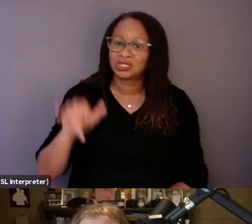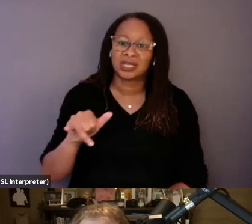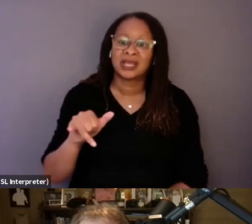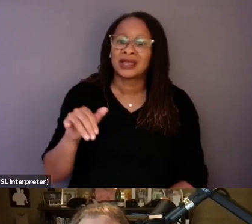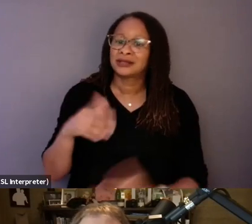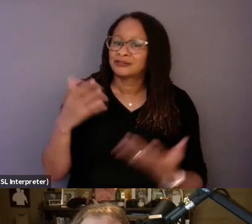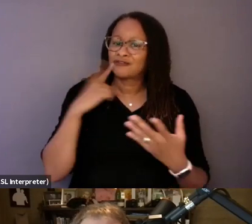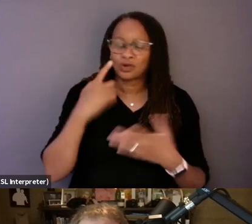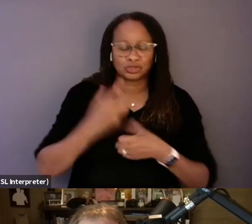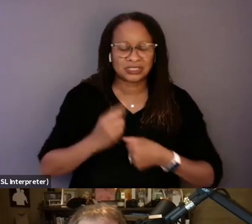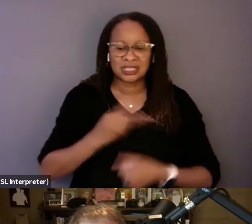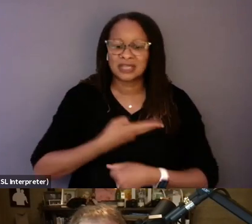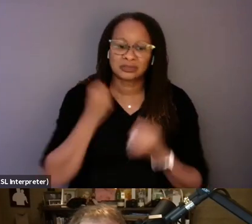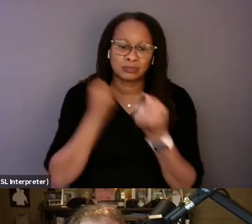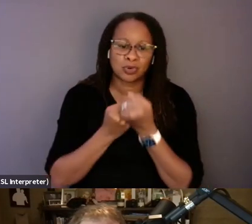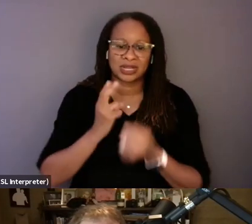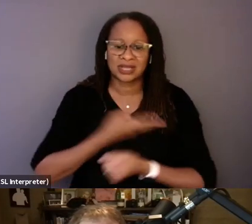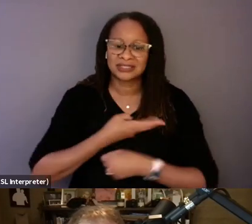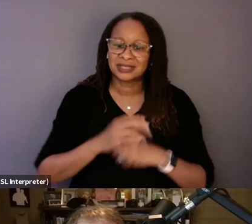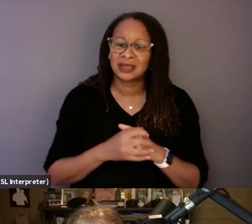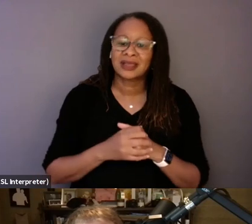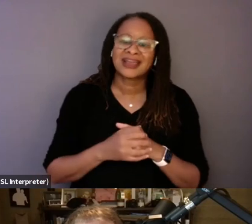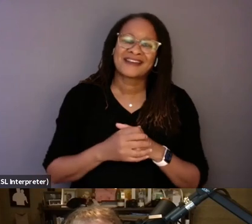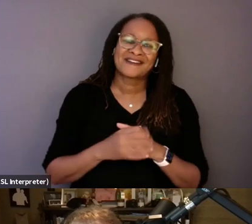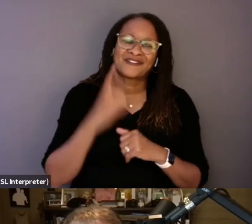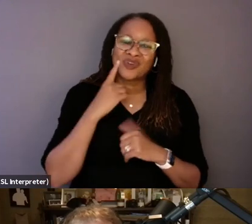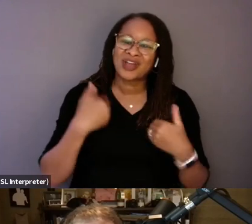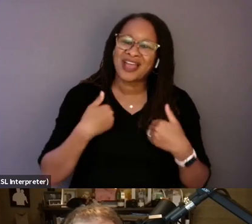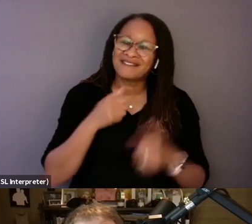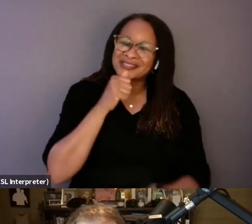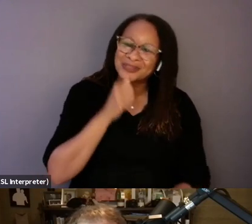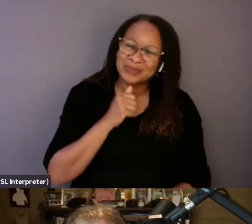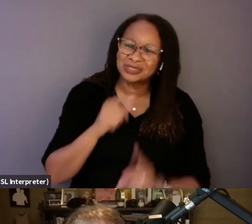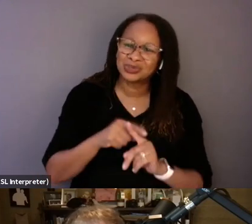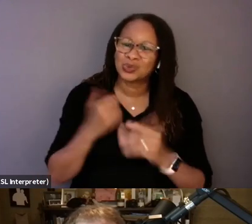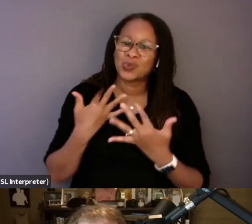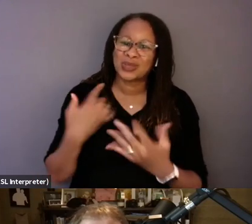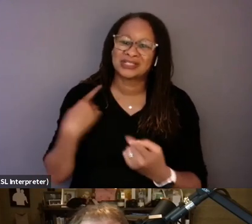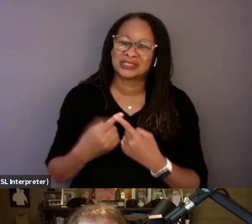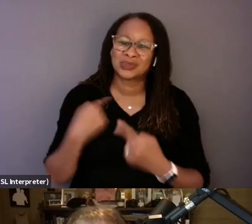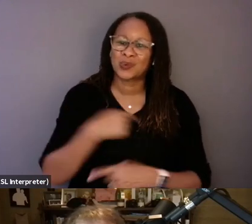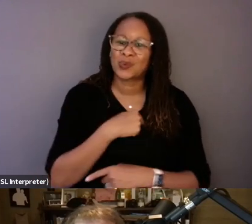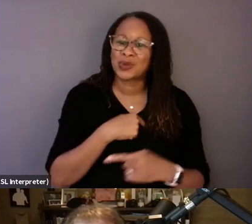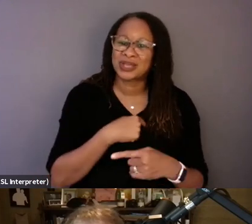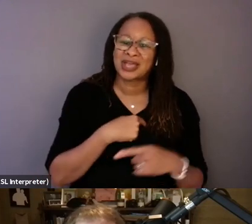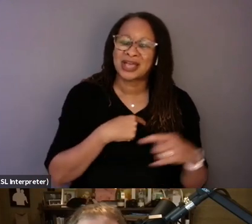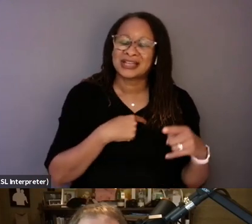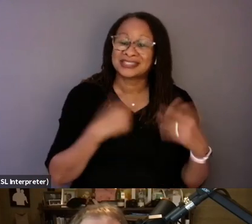for supporting us, for having the patience to wait until we were pretty much done to look at it,